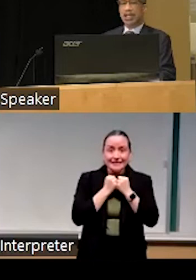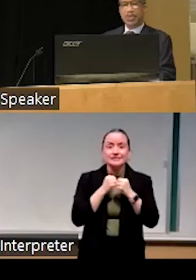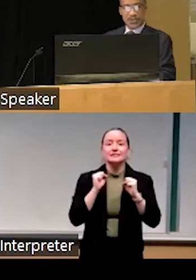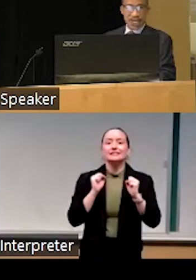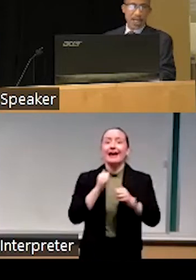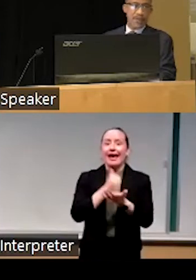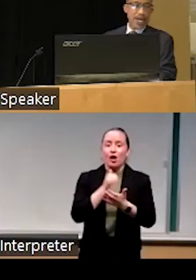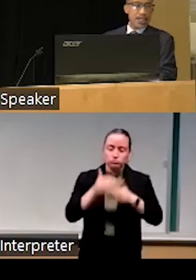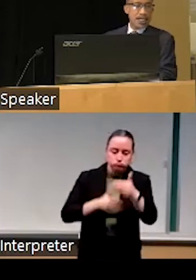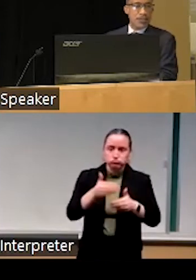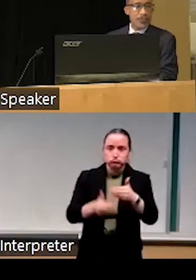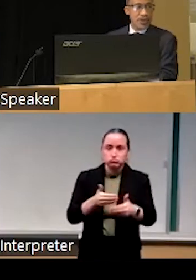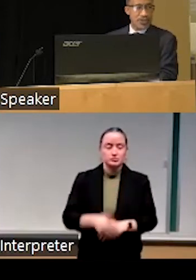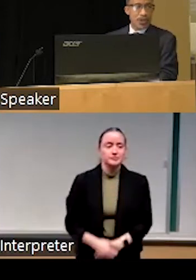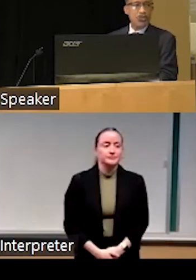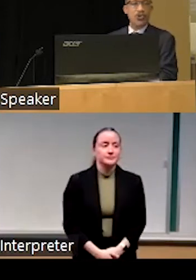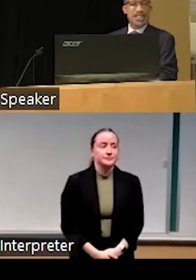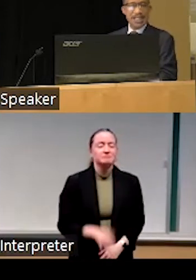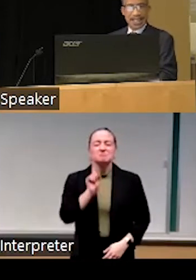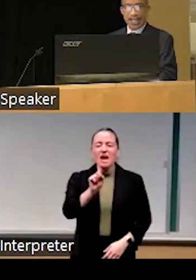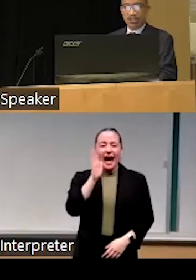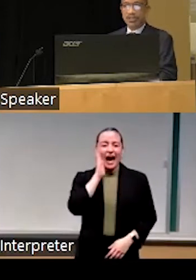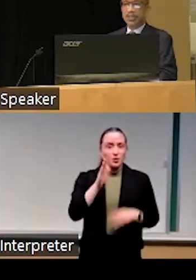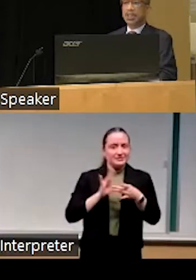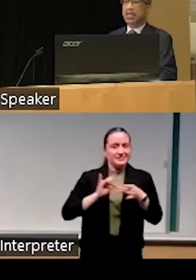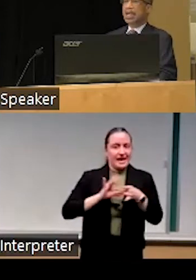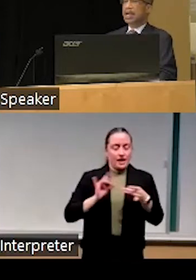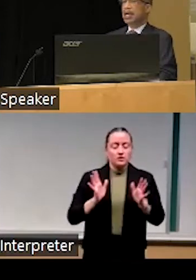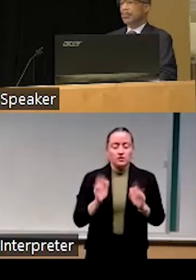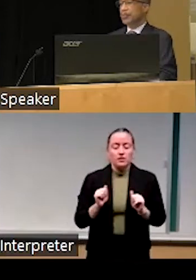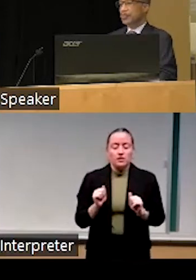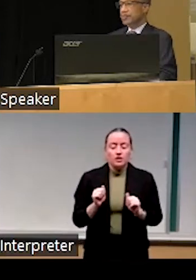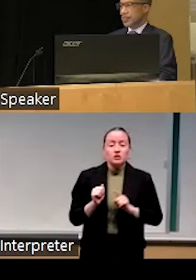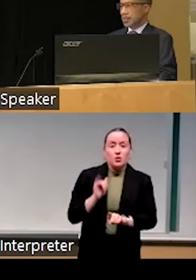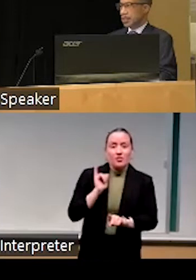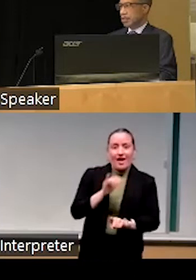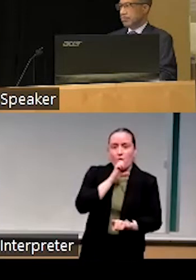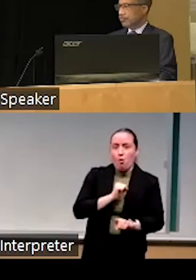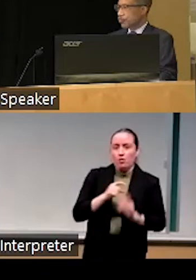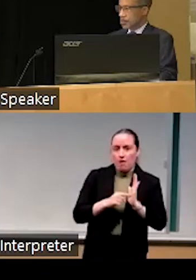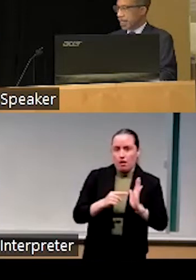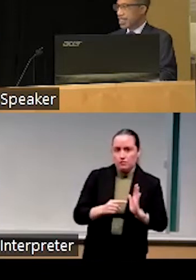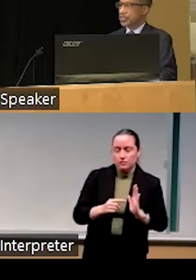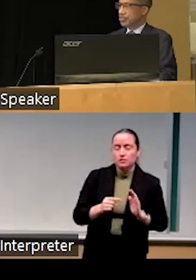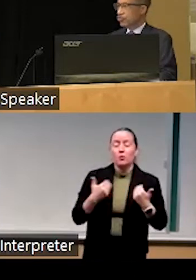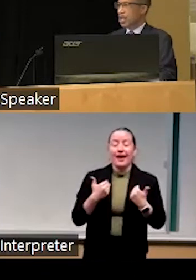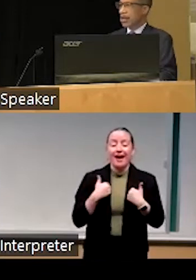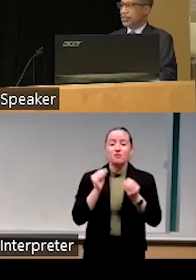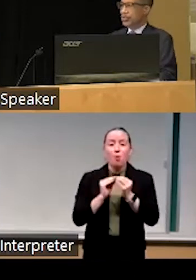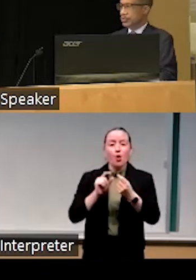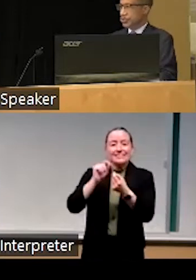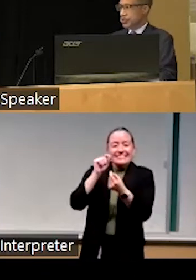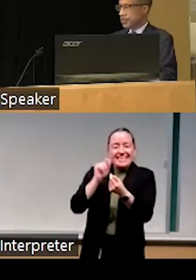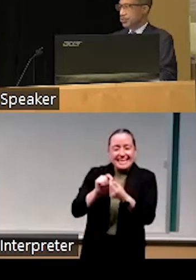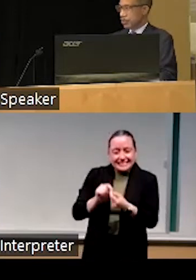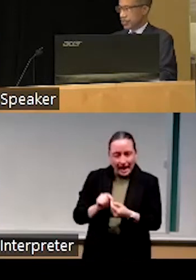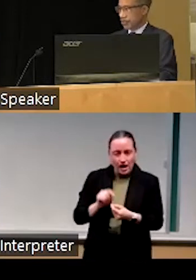let me just say that there's a much more detailed um formulation for how to to do this sort of